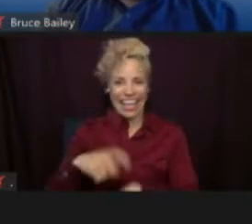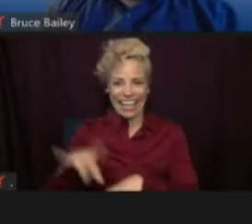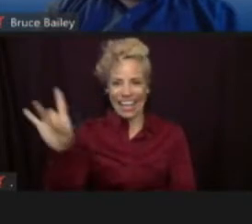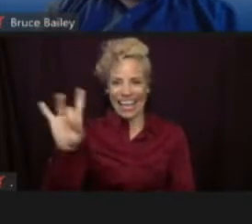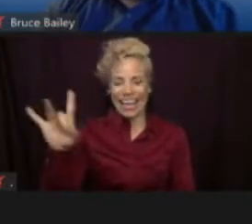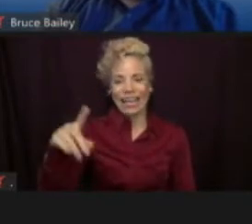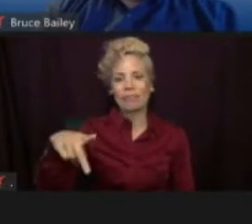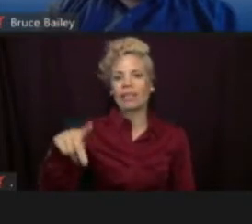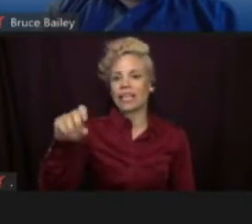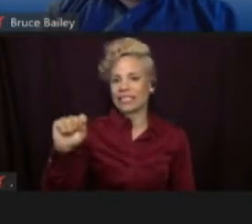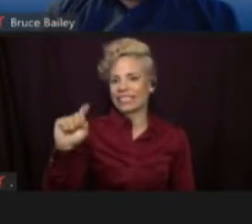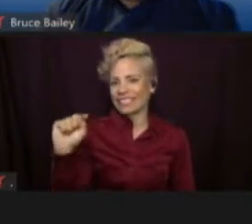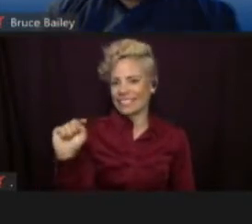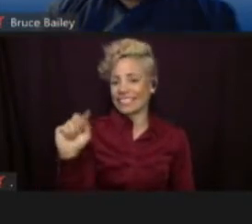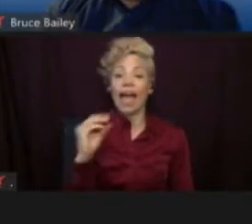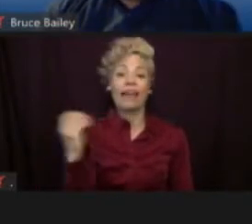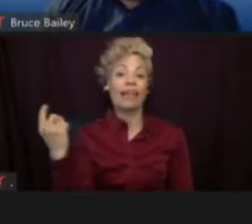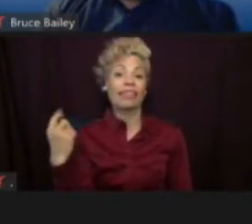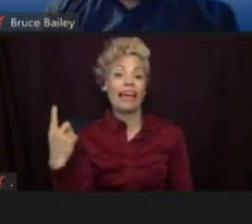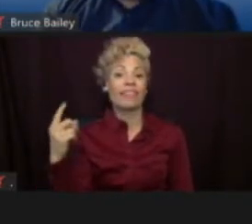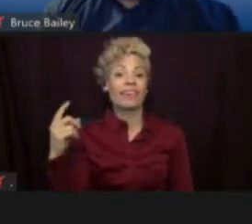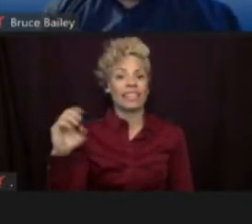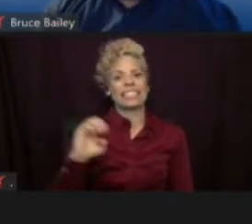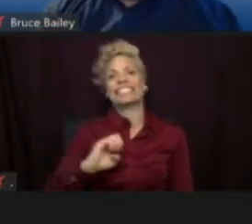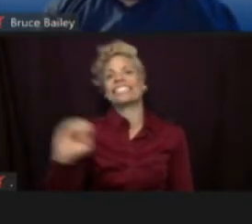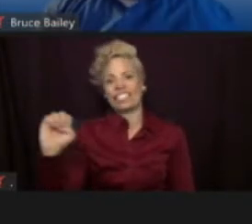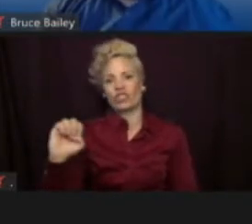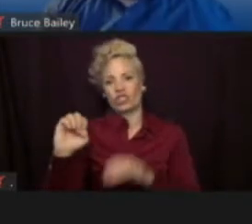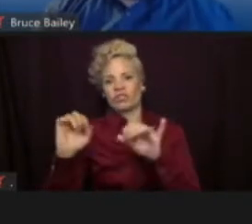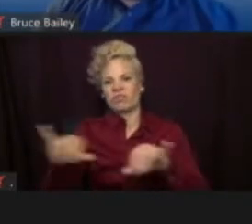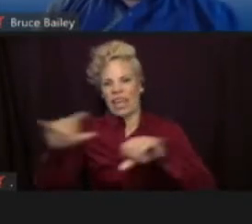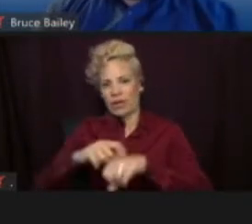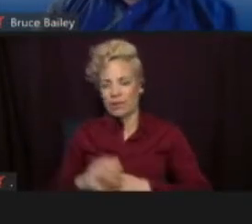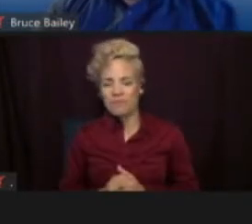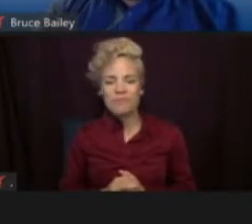and 11:00 AM Eastern Standard Time. There will be representatives